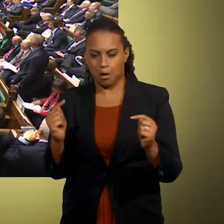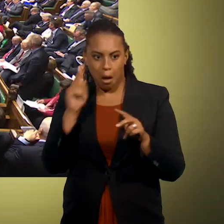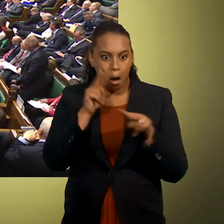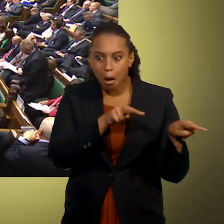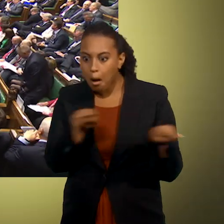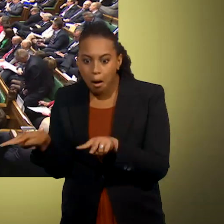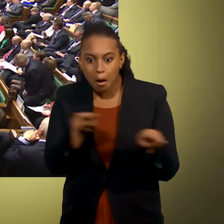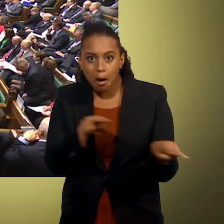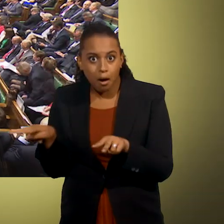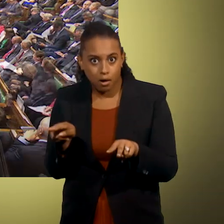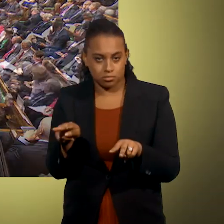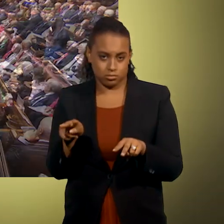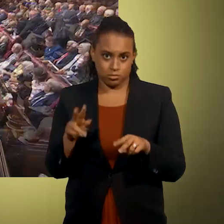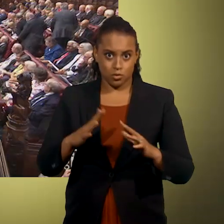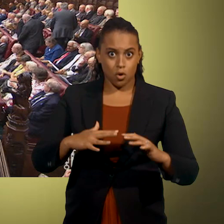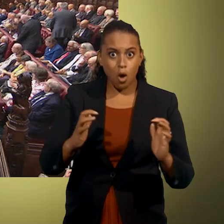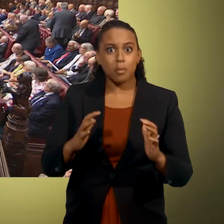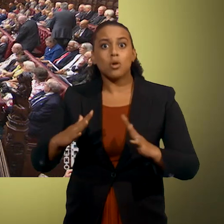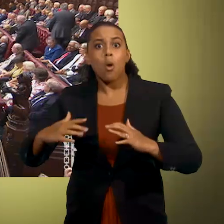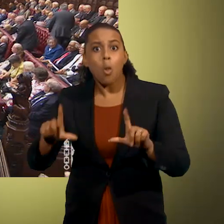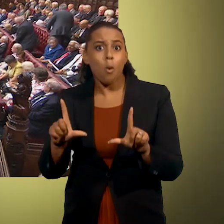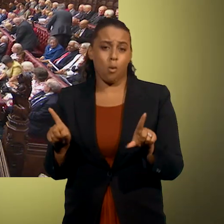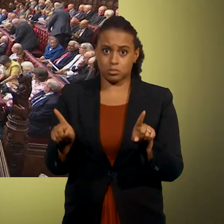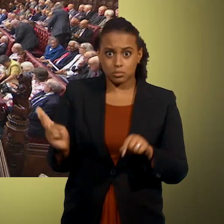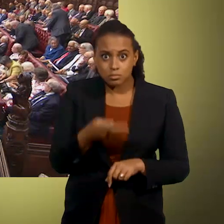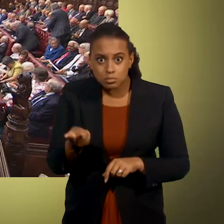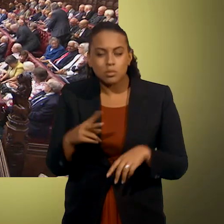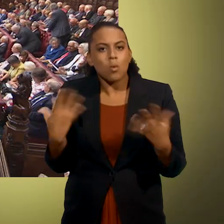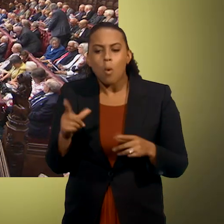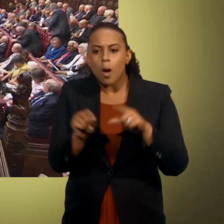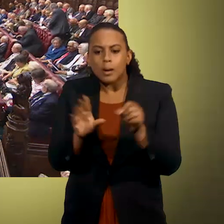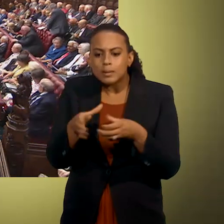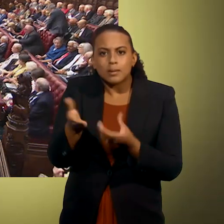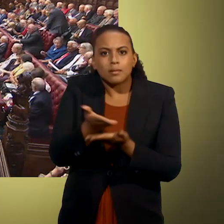Houses of Commons and Lords, or the work of the various Select Committees.